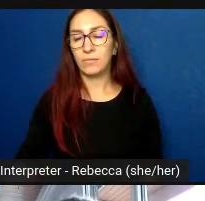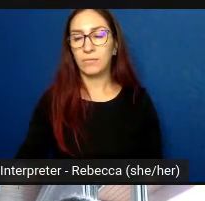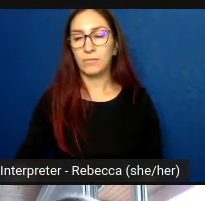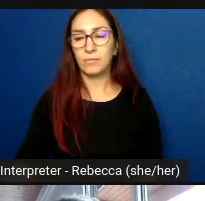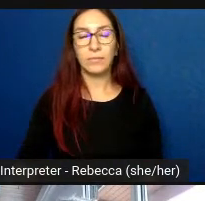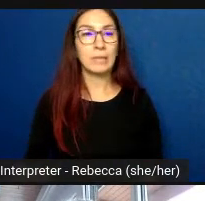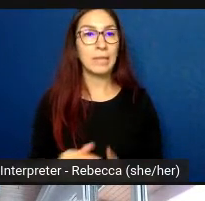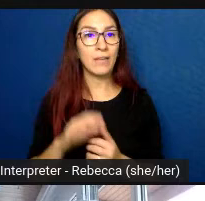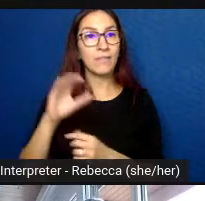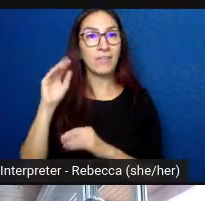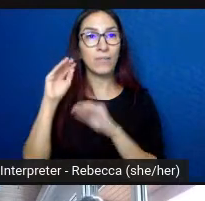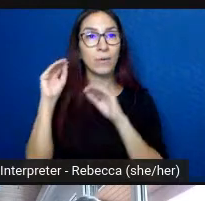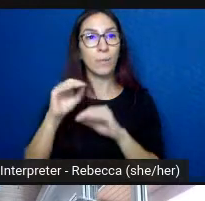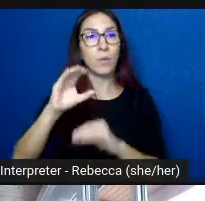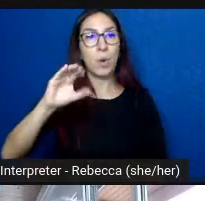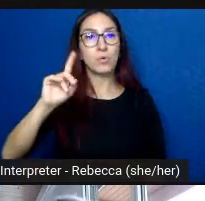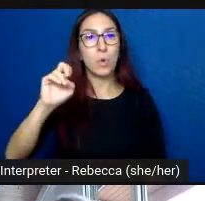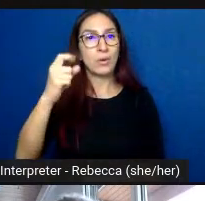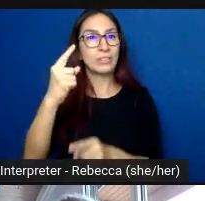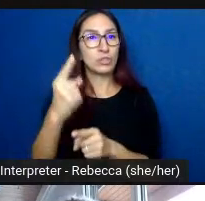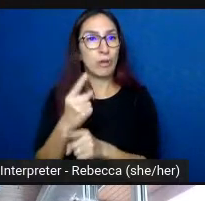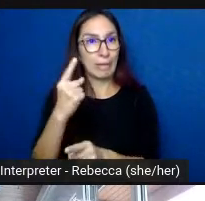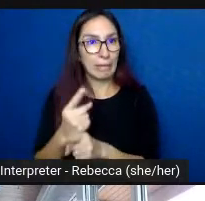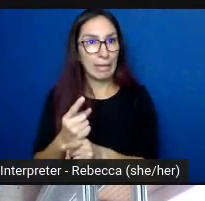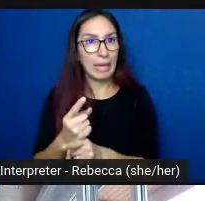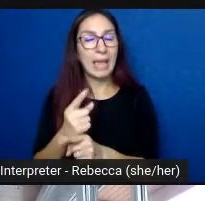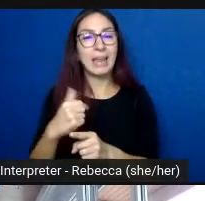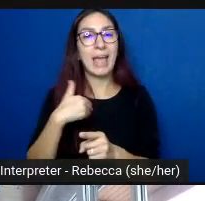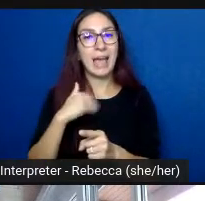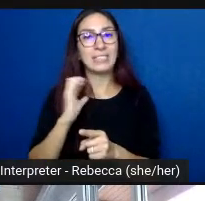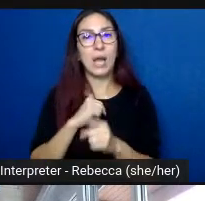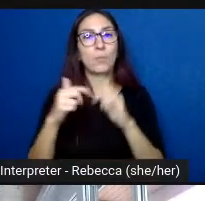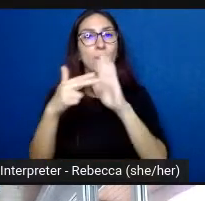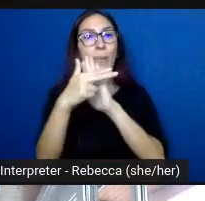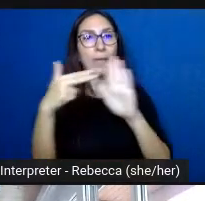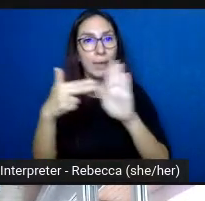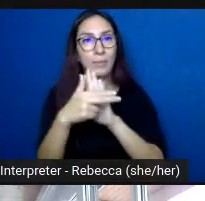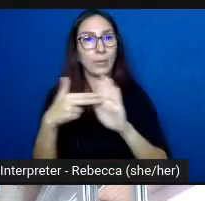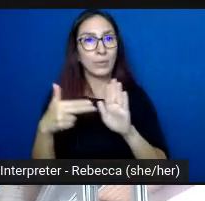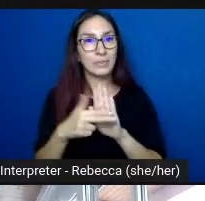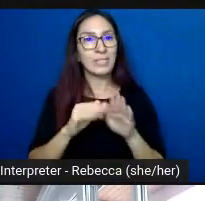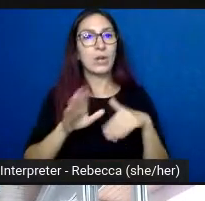and it has aria labels and all of it, this is actually